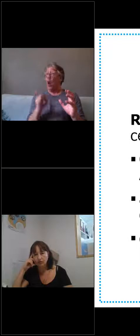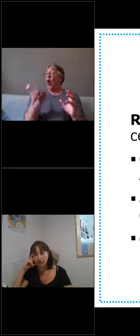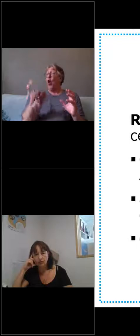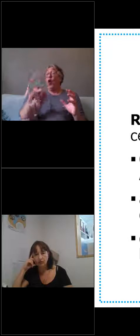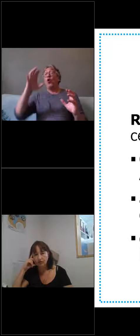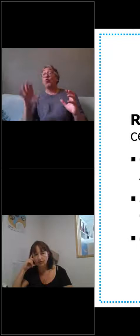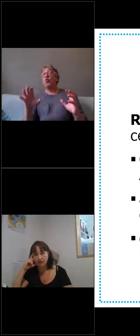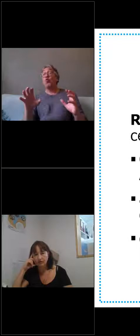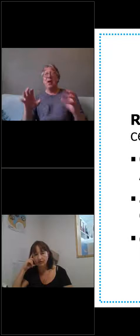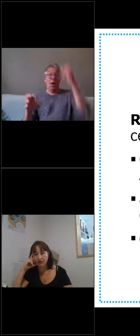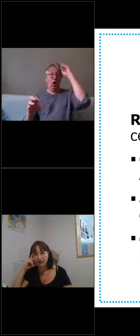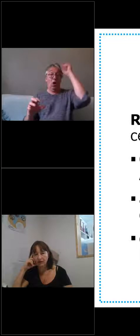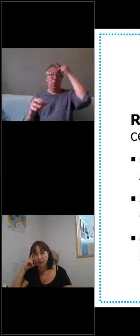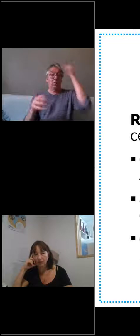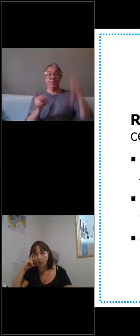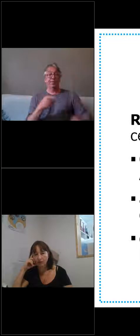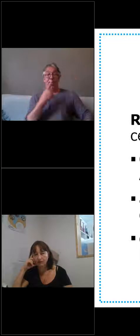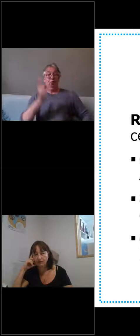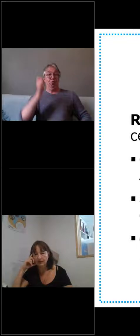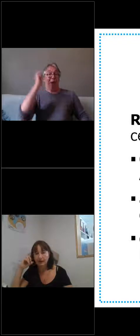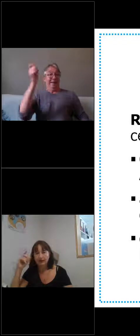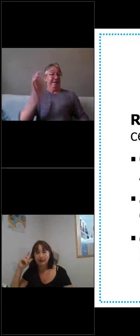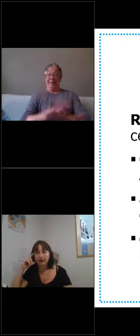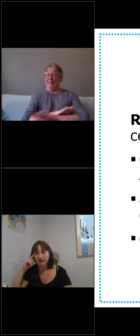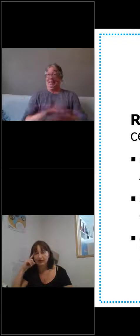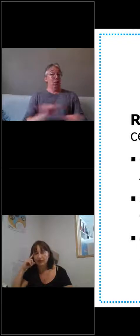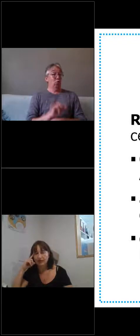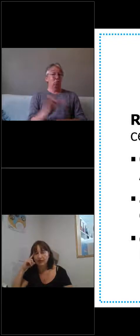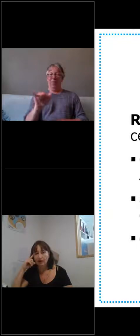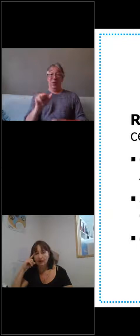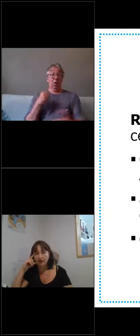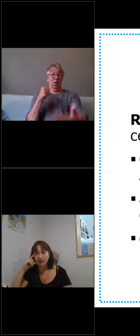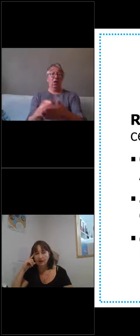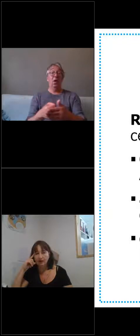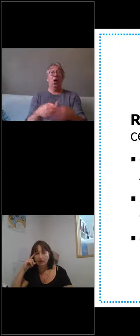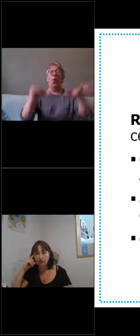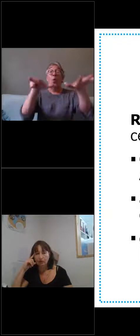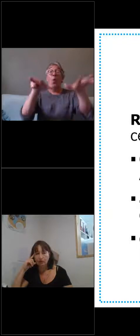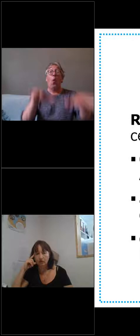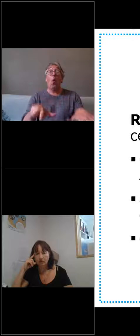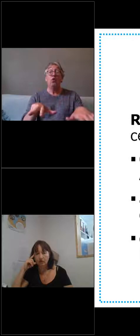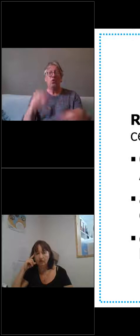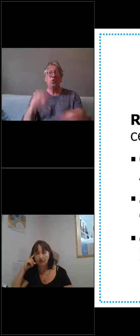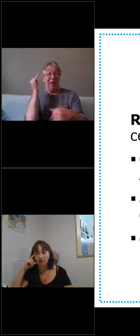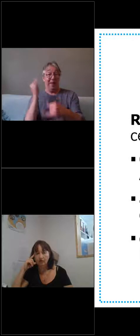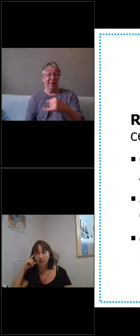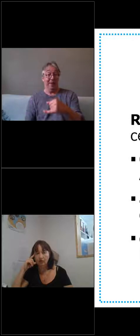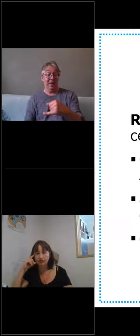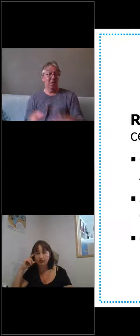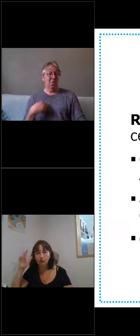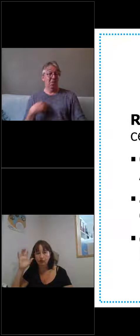The warning is in place until end of August. It's very likely the restrictions will continue.